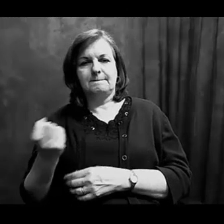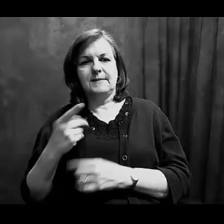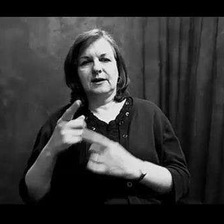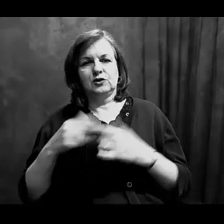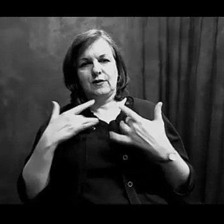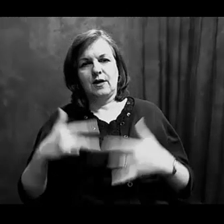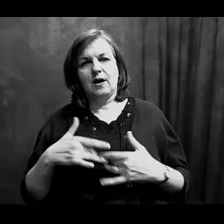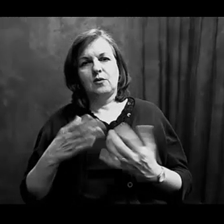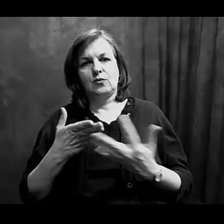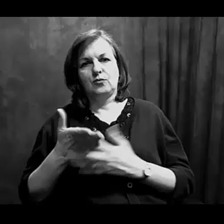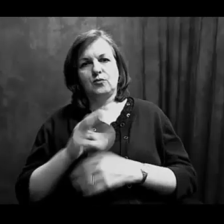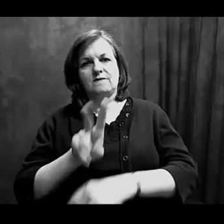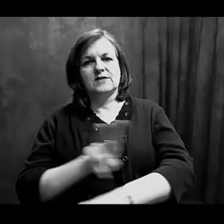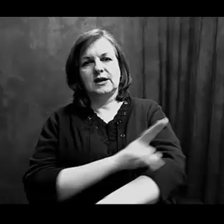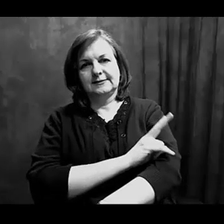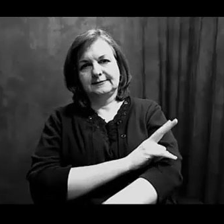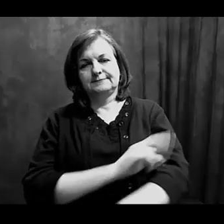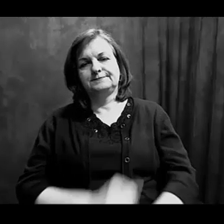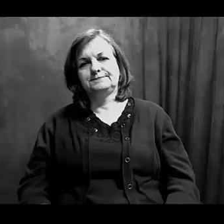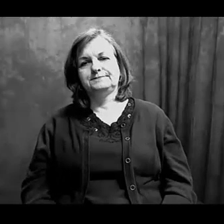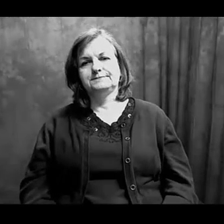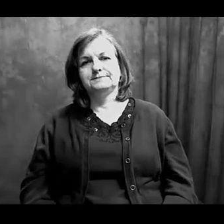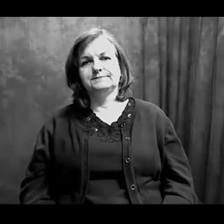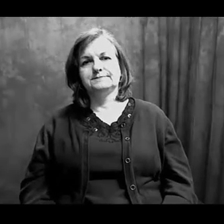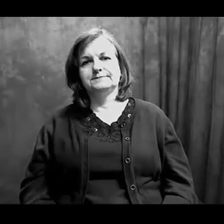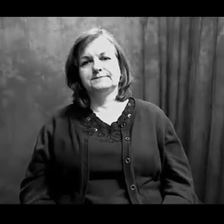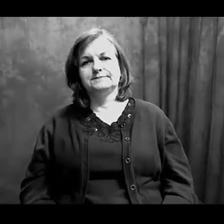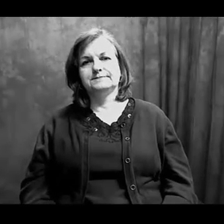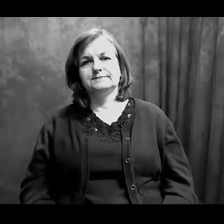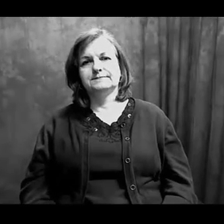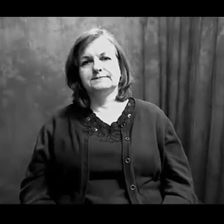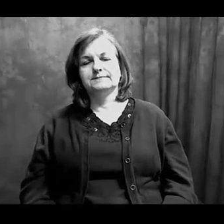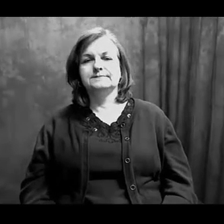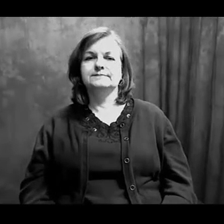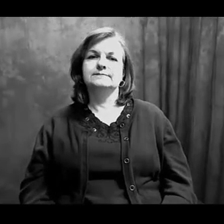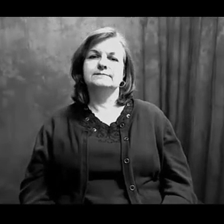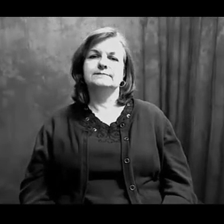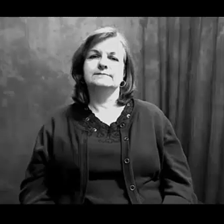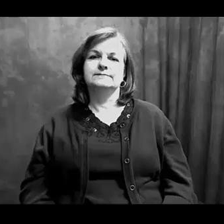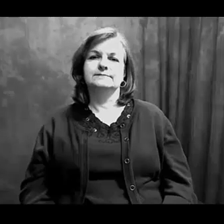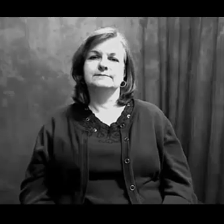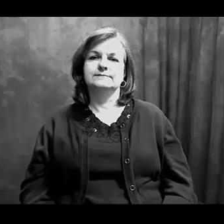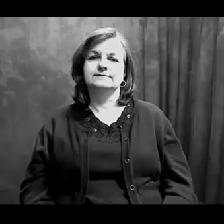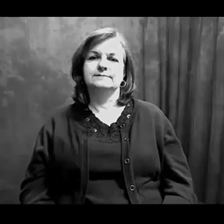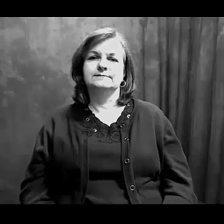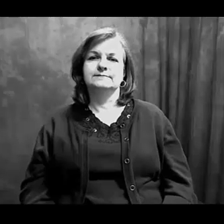venules and send them back to your heart through the veins